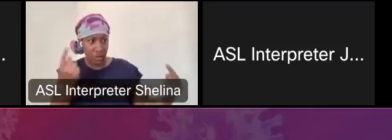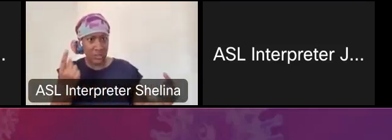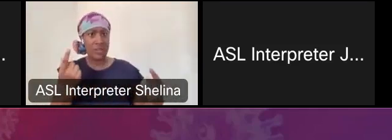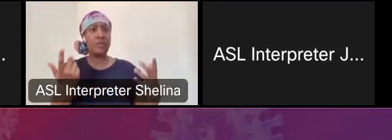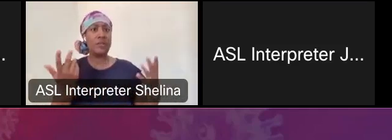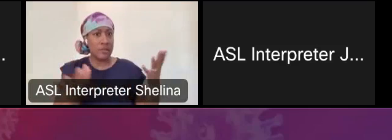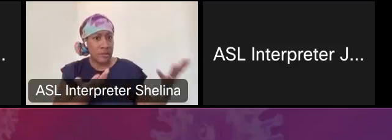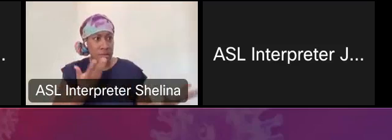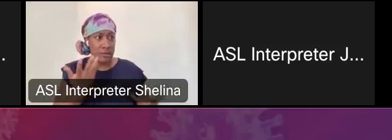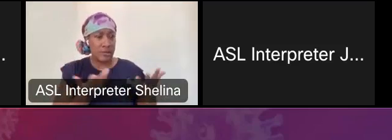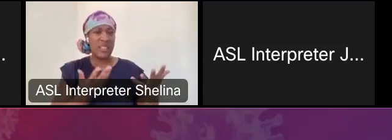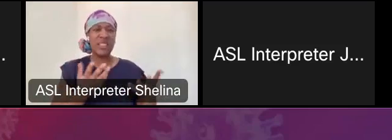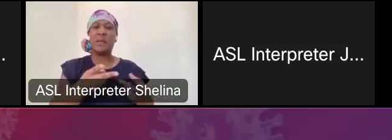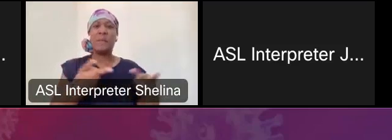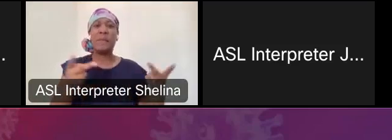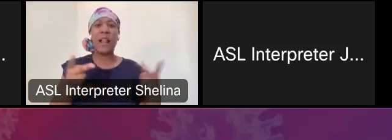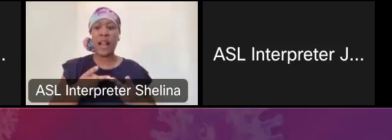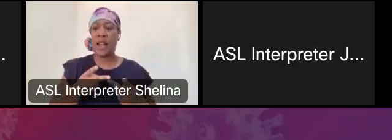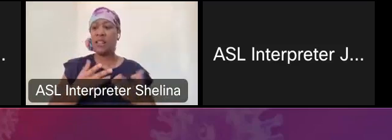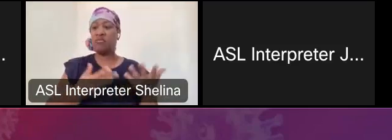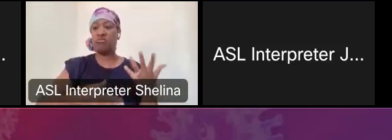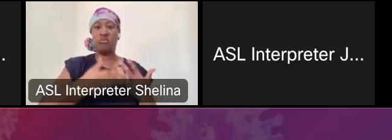In a spot that allows for social distancing.